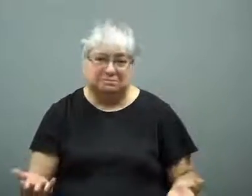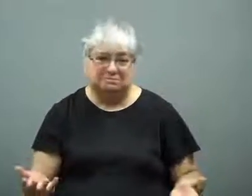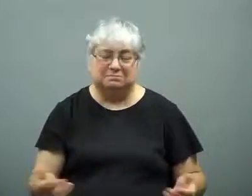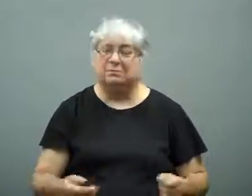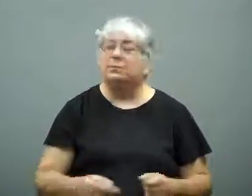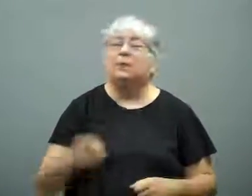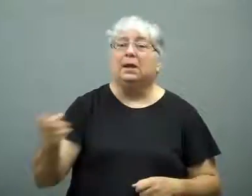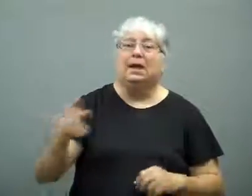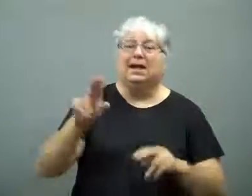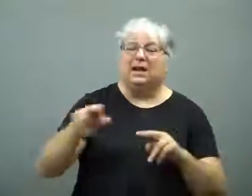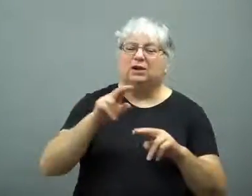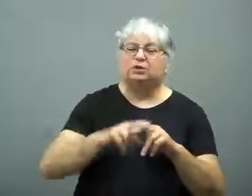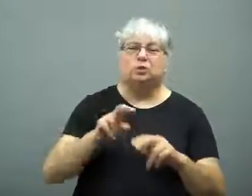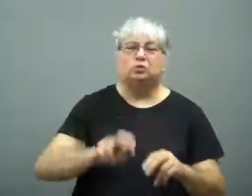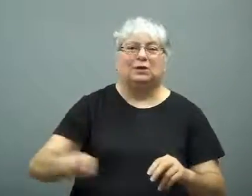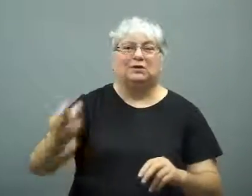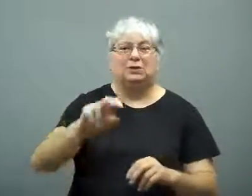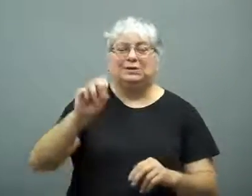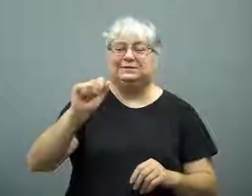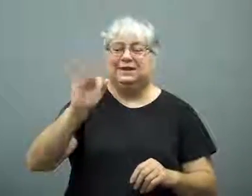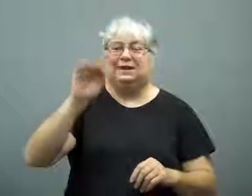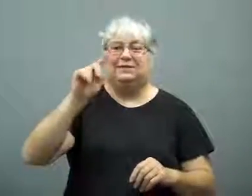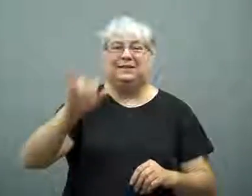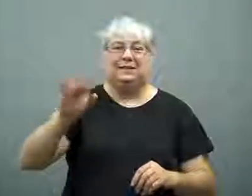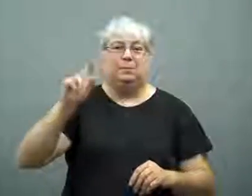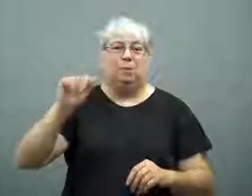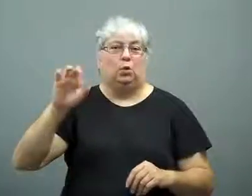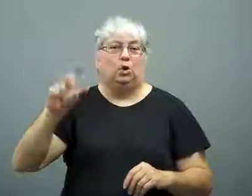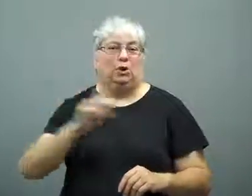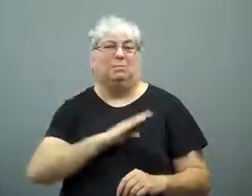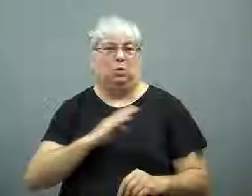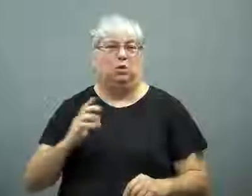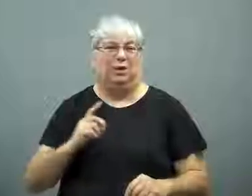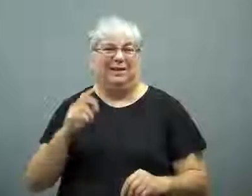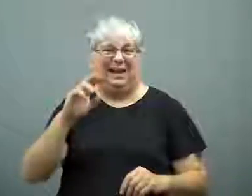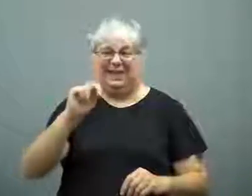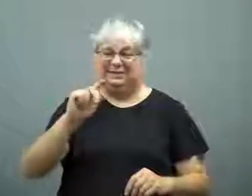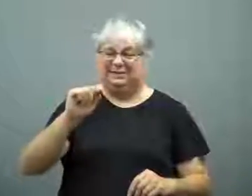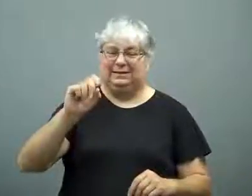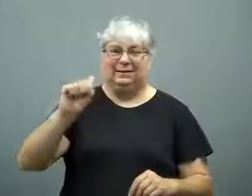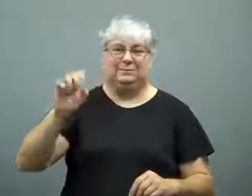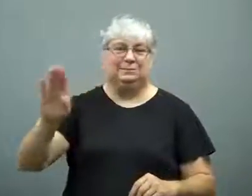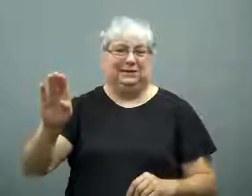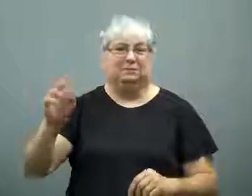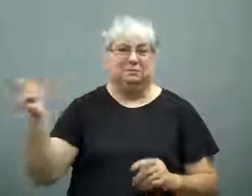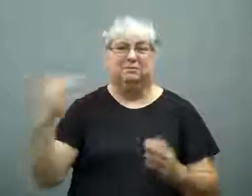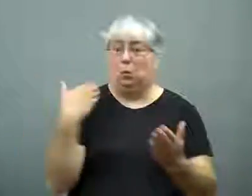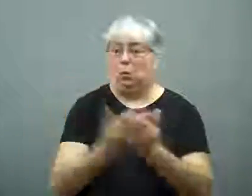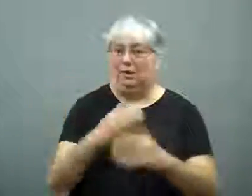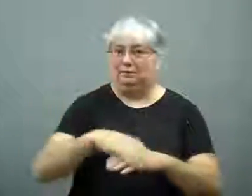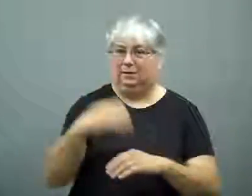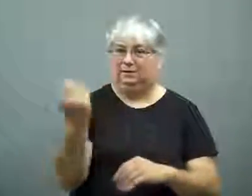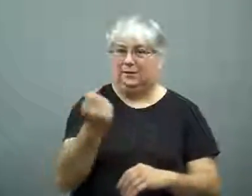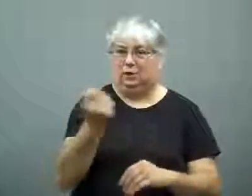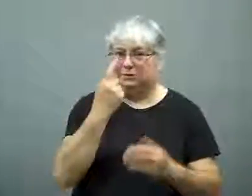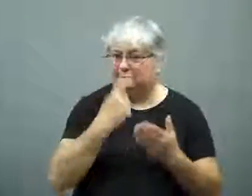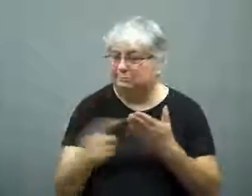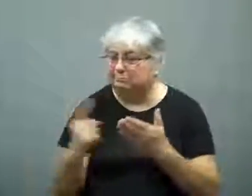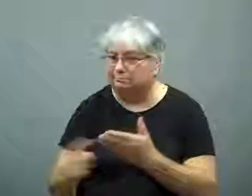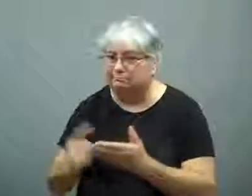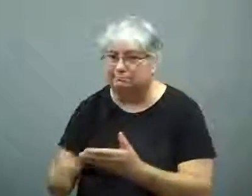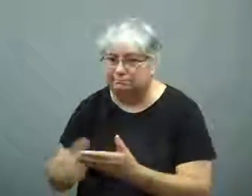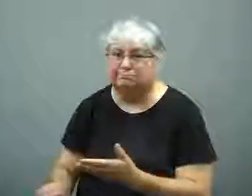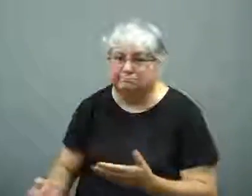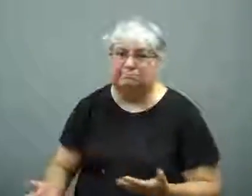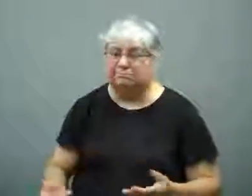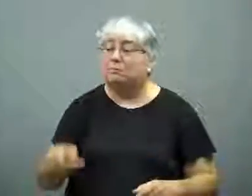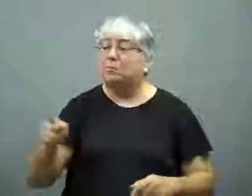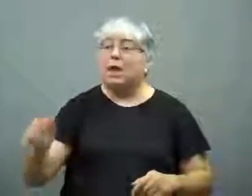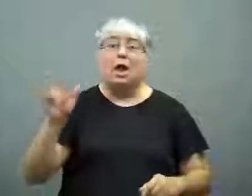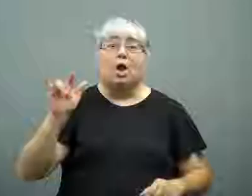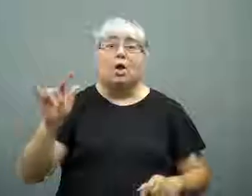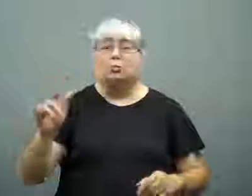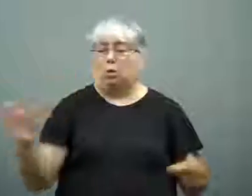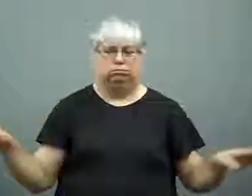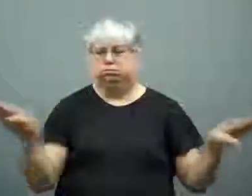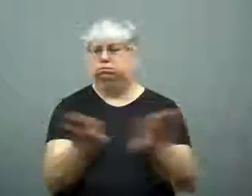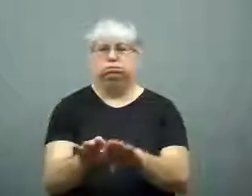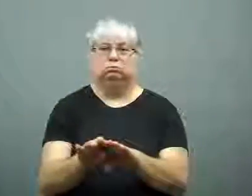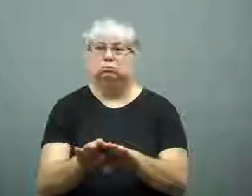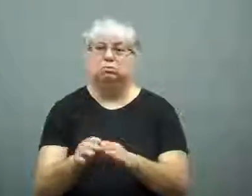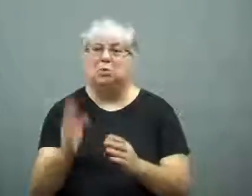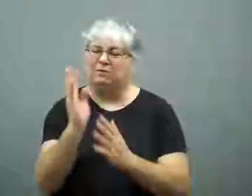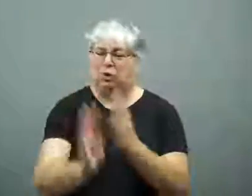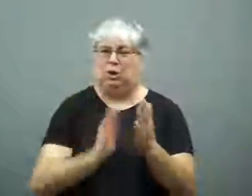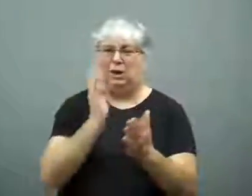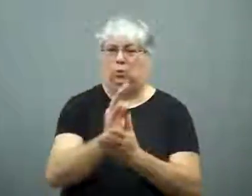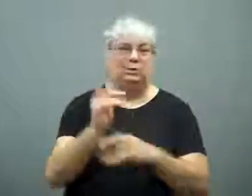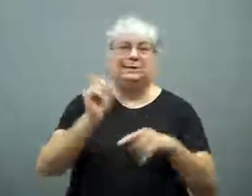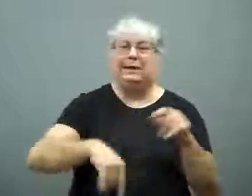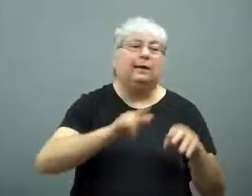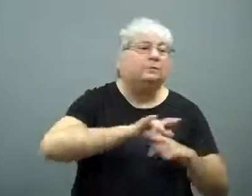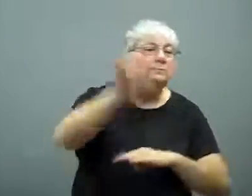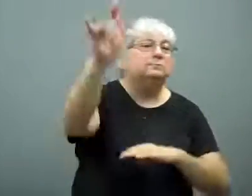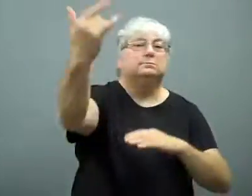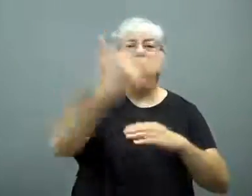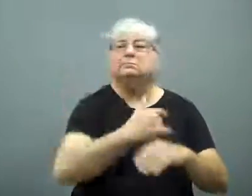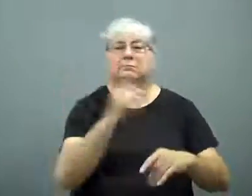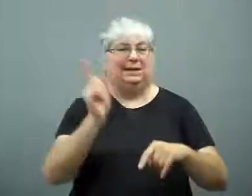The National Transportation Safety Board (NTSB) arrived Saturday to investigate.